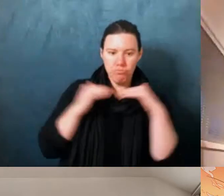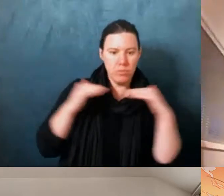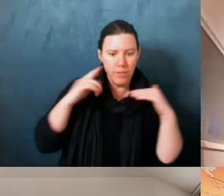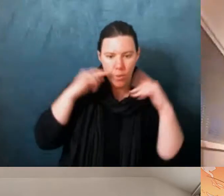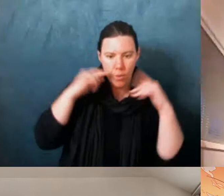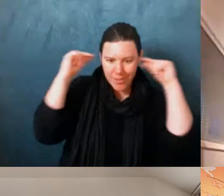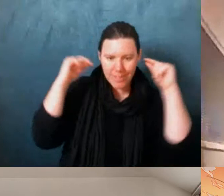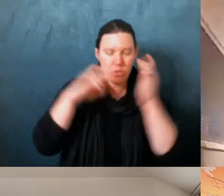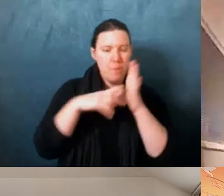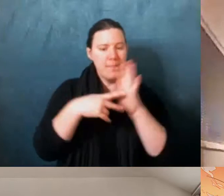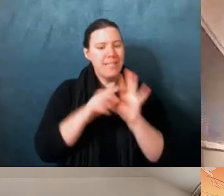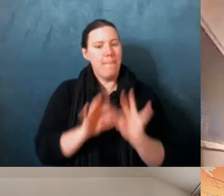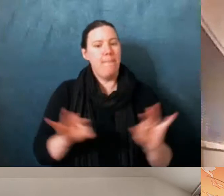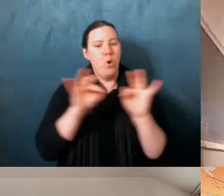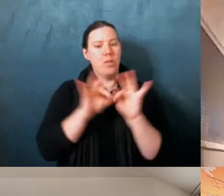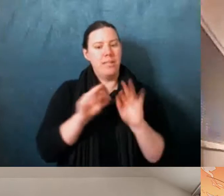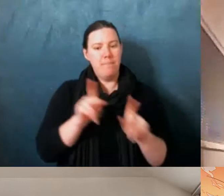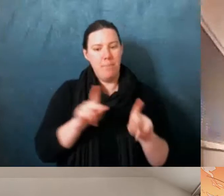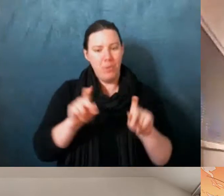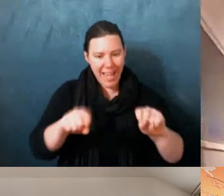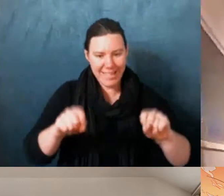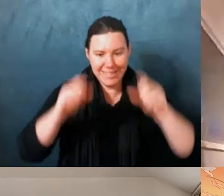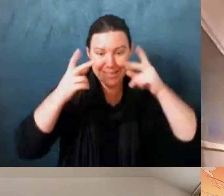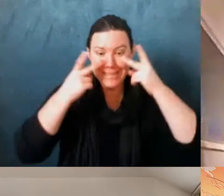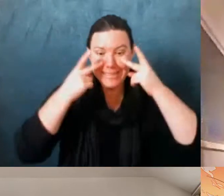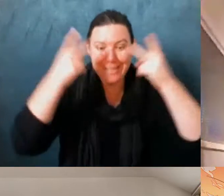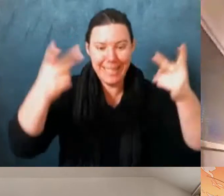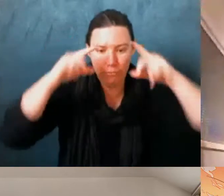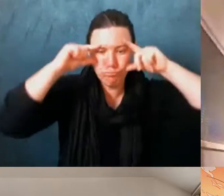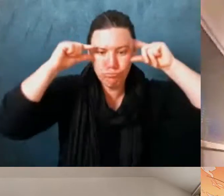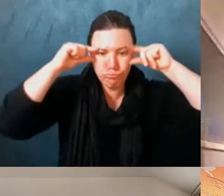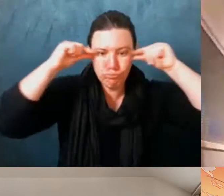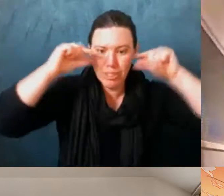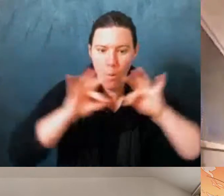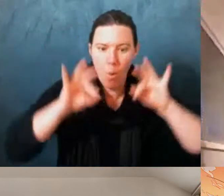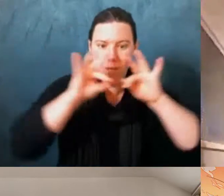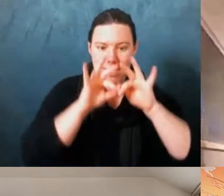And, so that's, I'm just imploring the state to do that. Thank you.